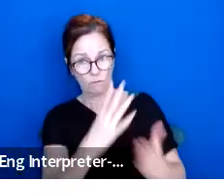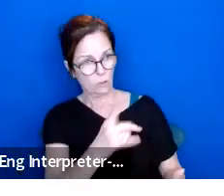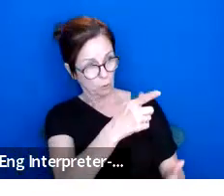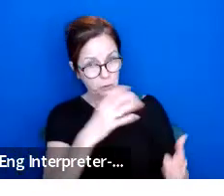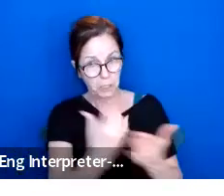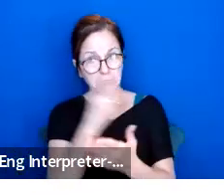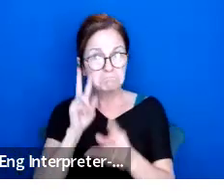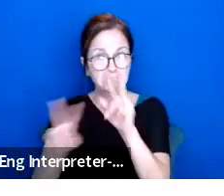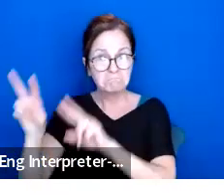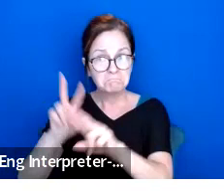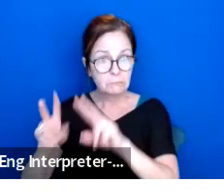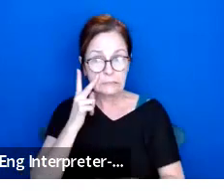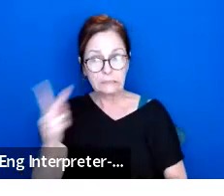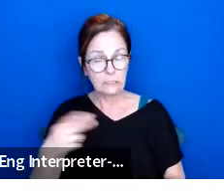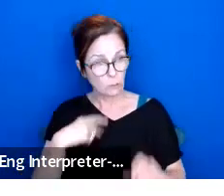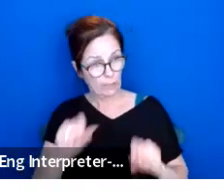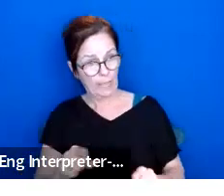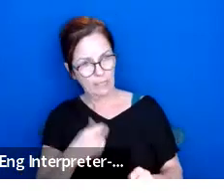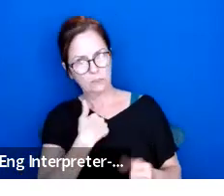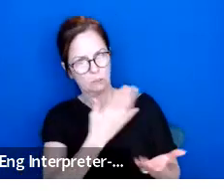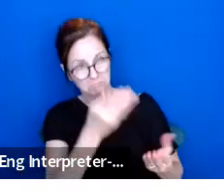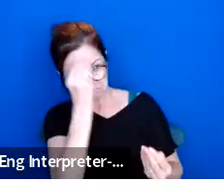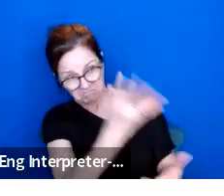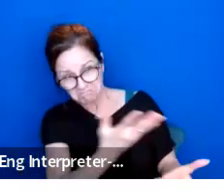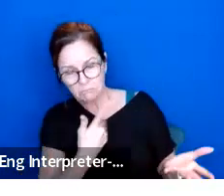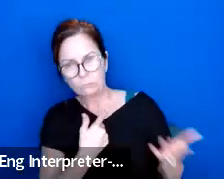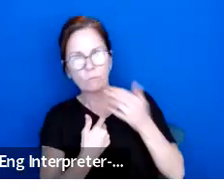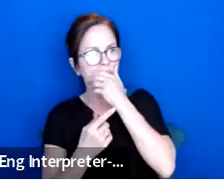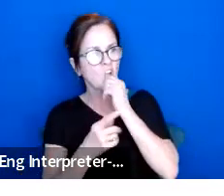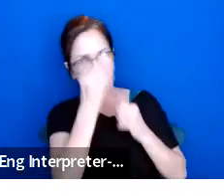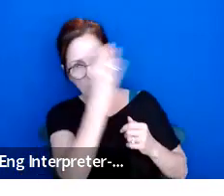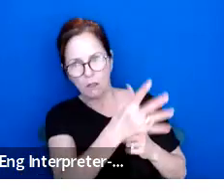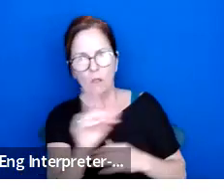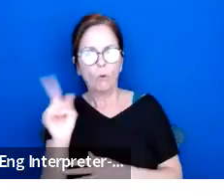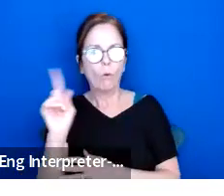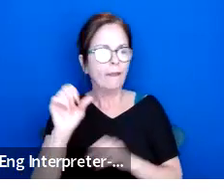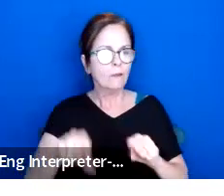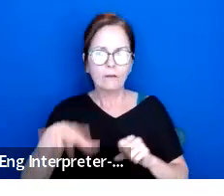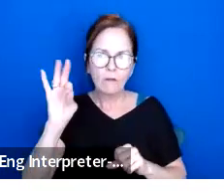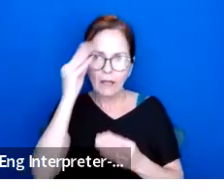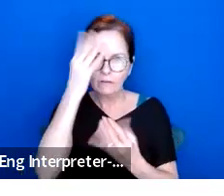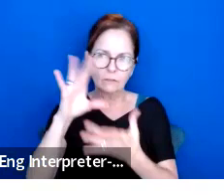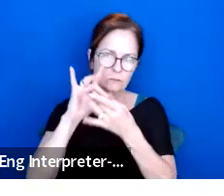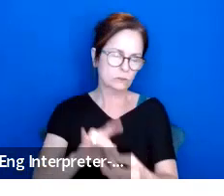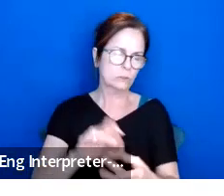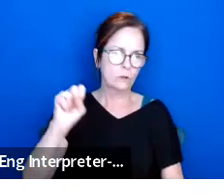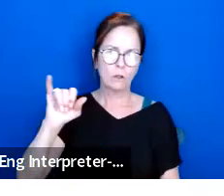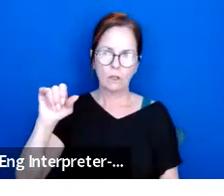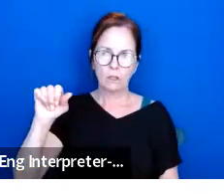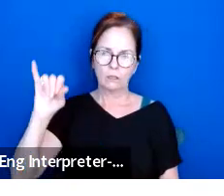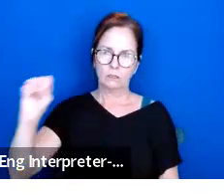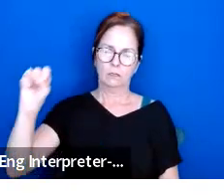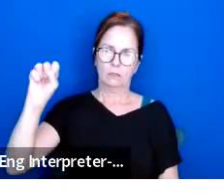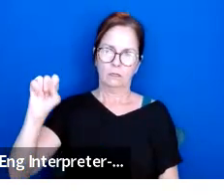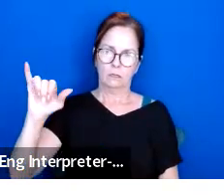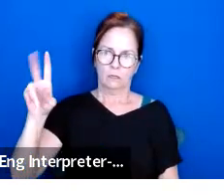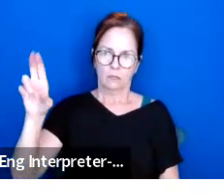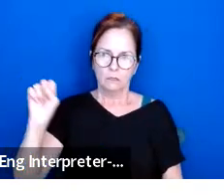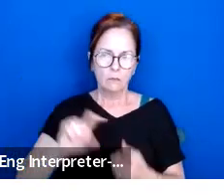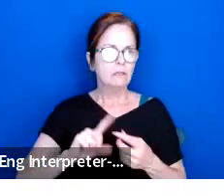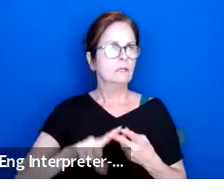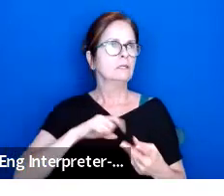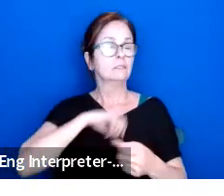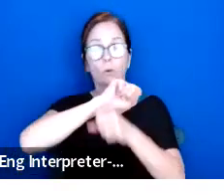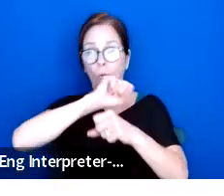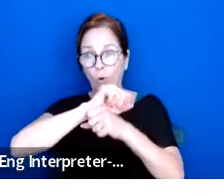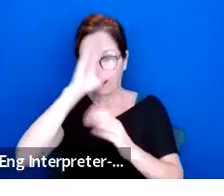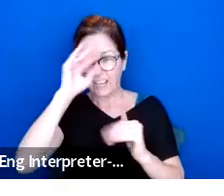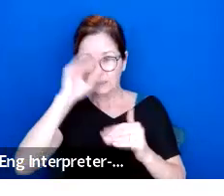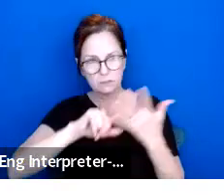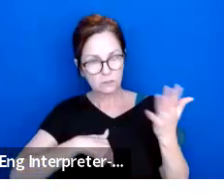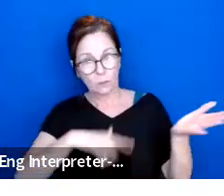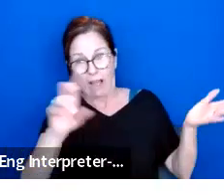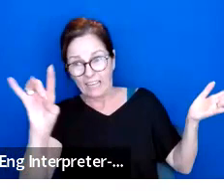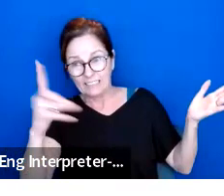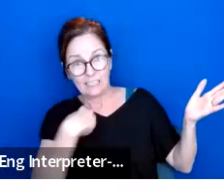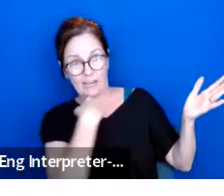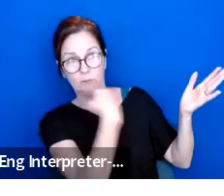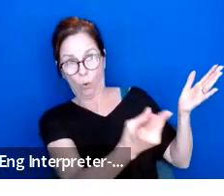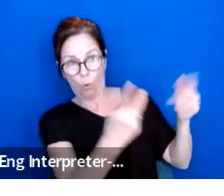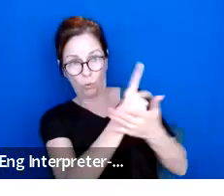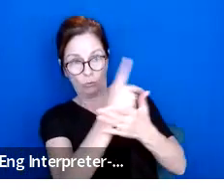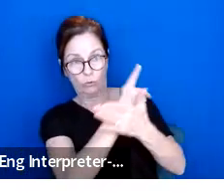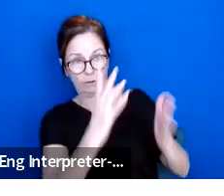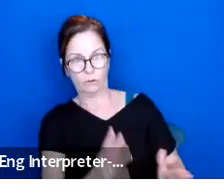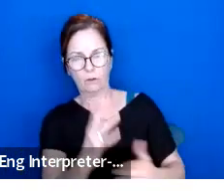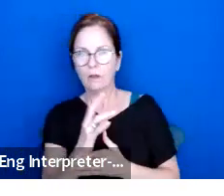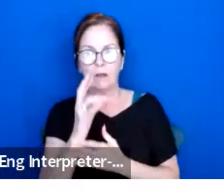You know and you know where they can see information about the syllabus and the work expectations.